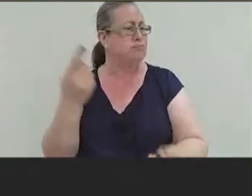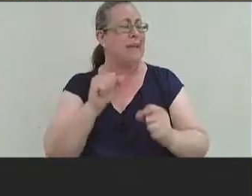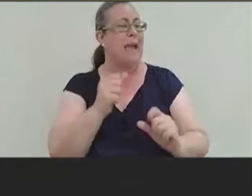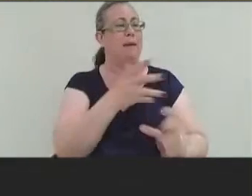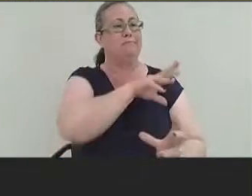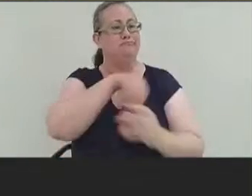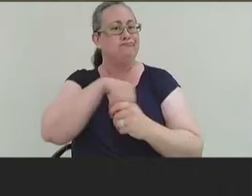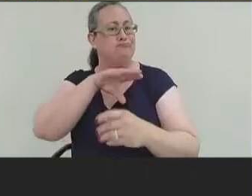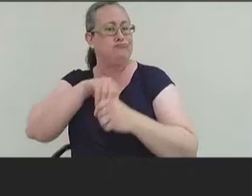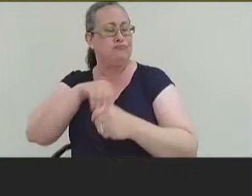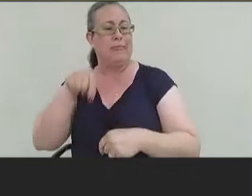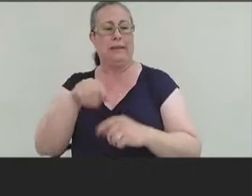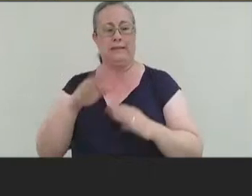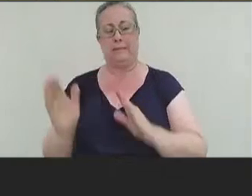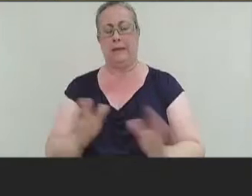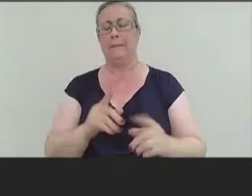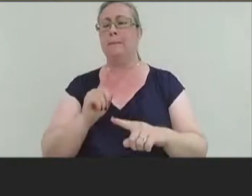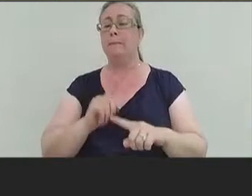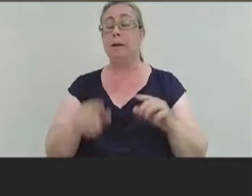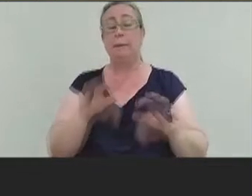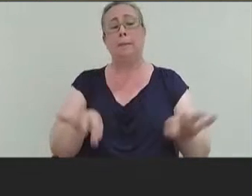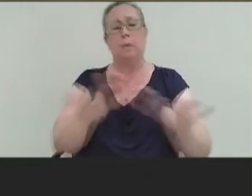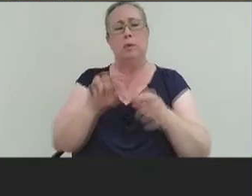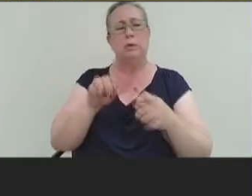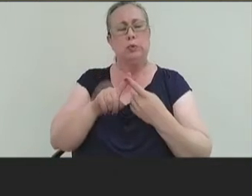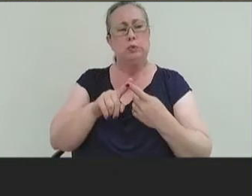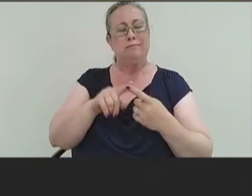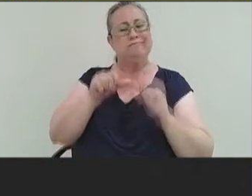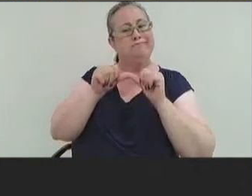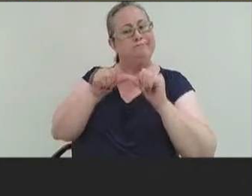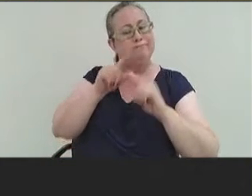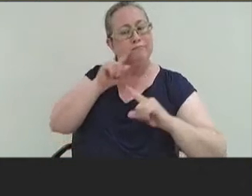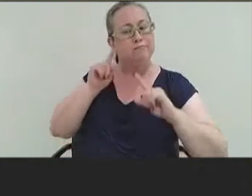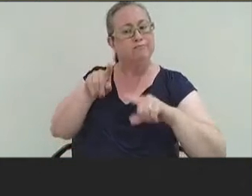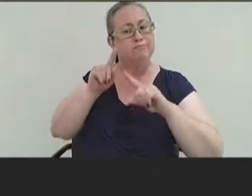it's important to remain responsive to the evolving vaccination landscape. And I would